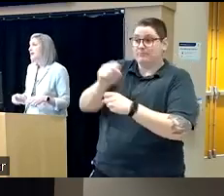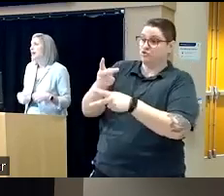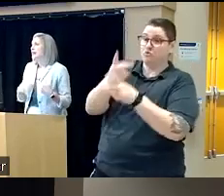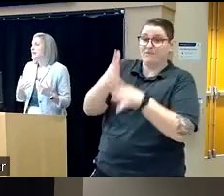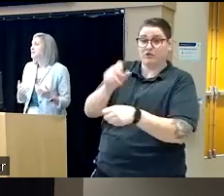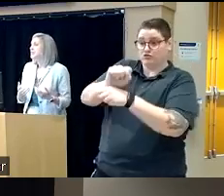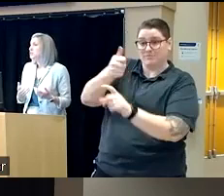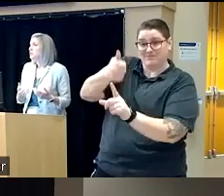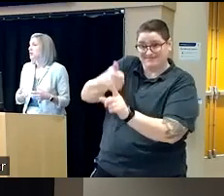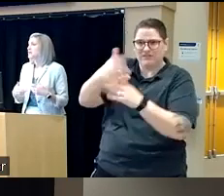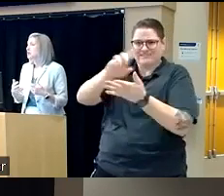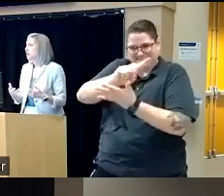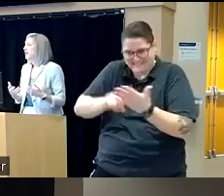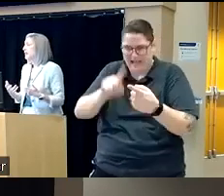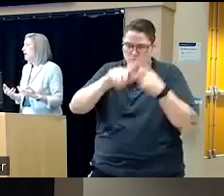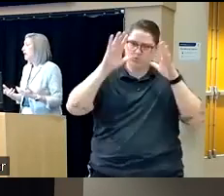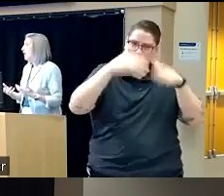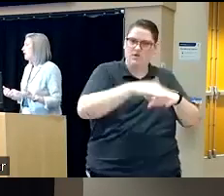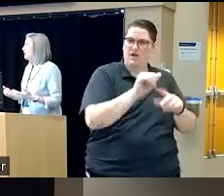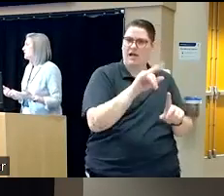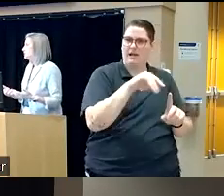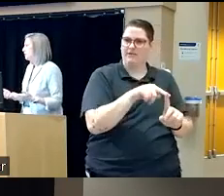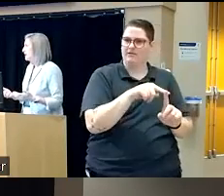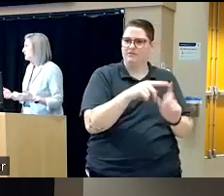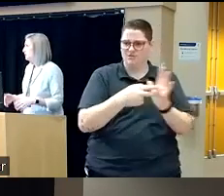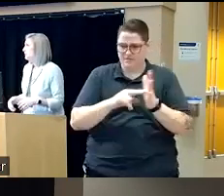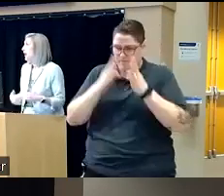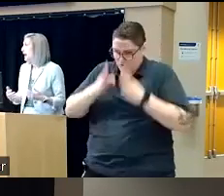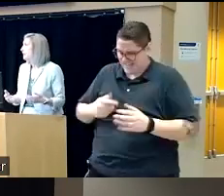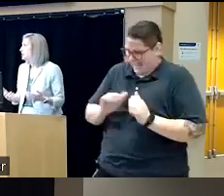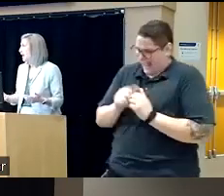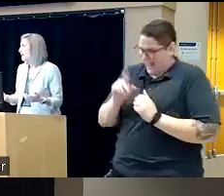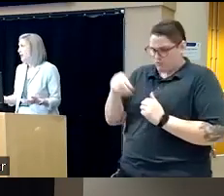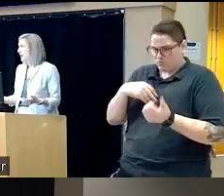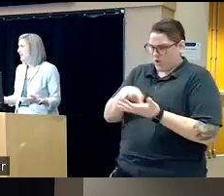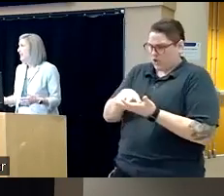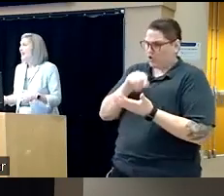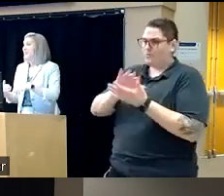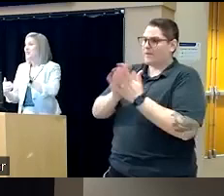and an individual is learning a lot about how to be a supervisor through on-the-job training and